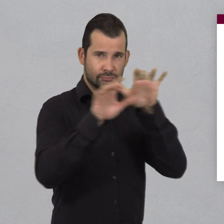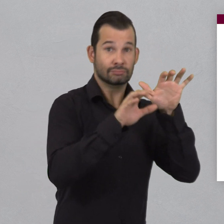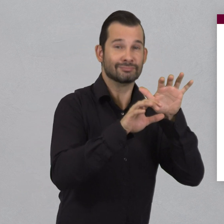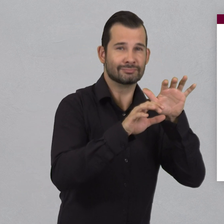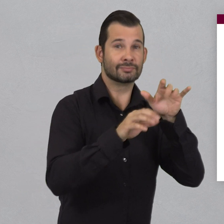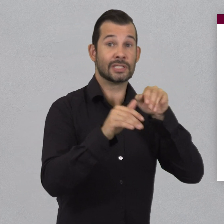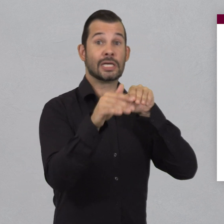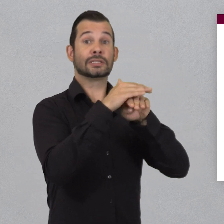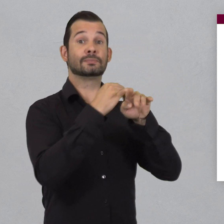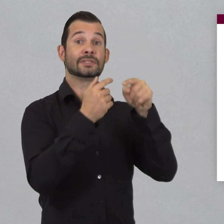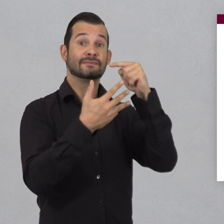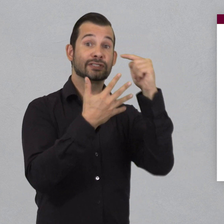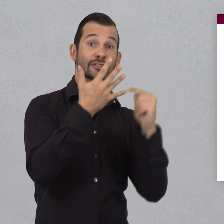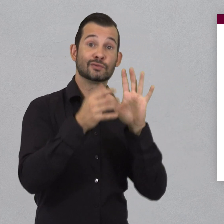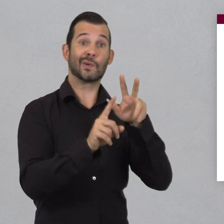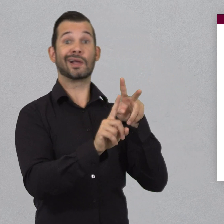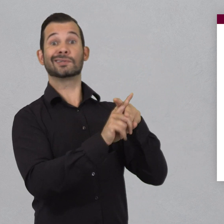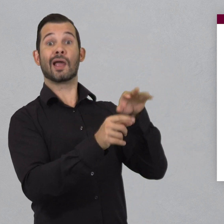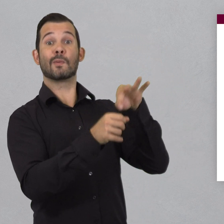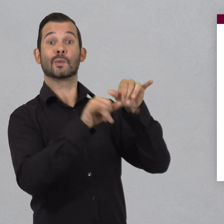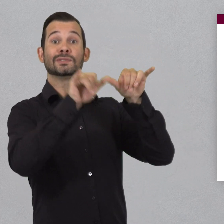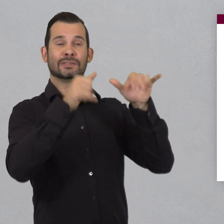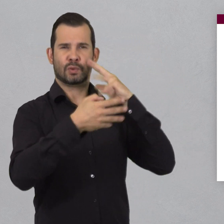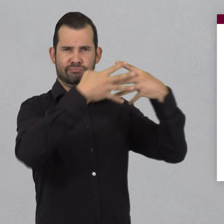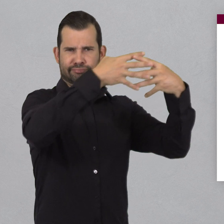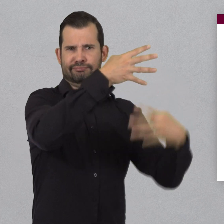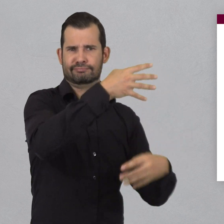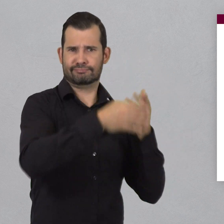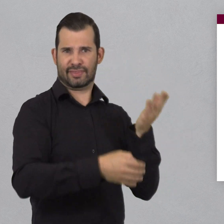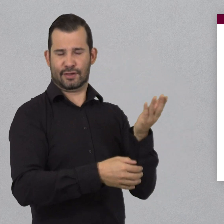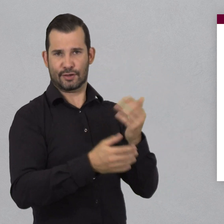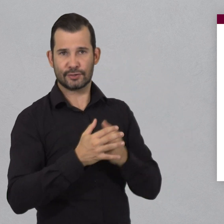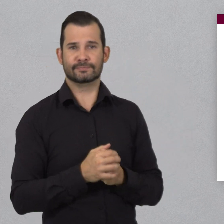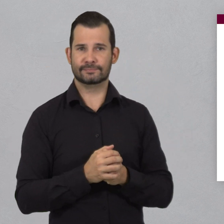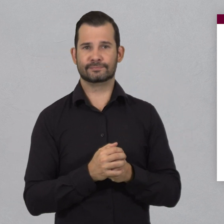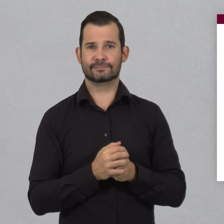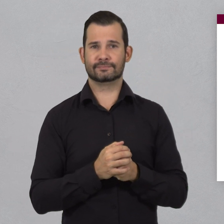box. The accessibility features of your assigned polling station will be listed.